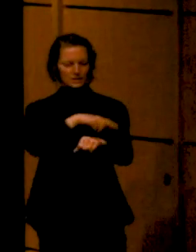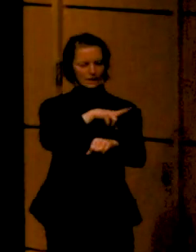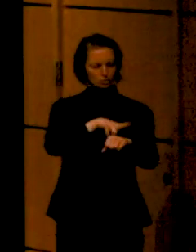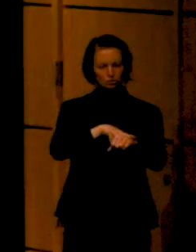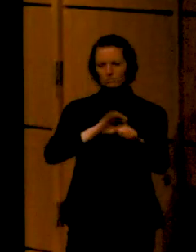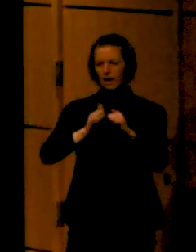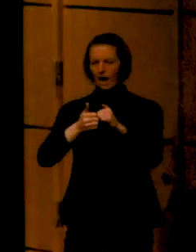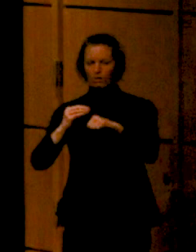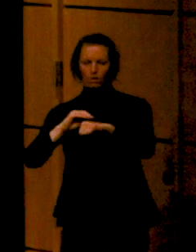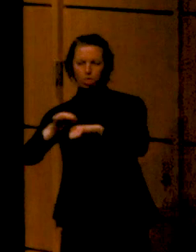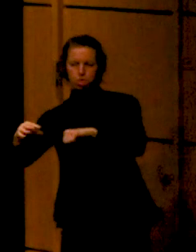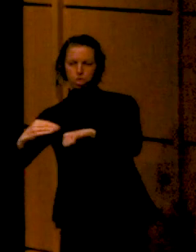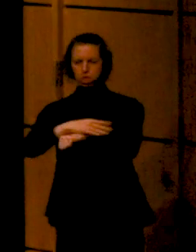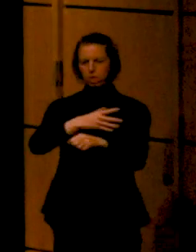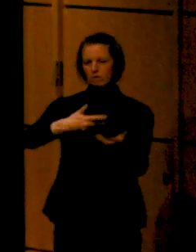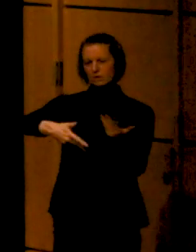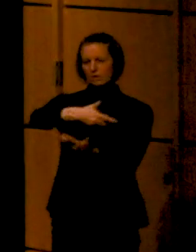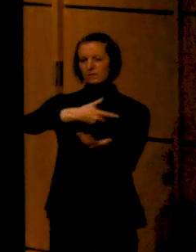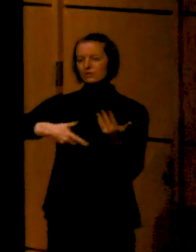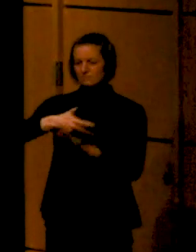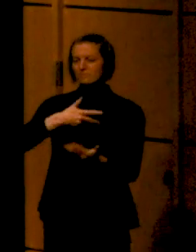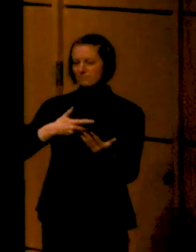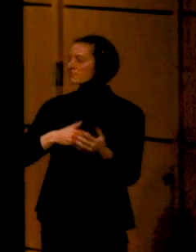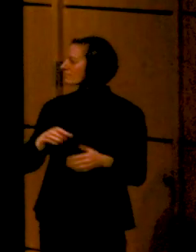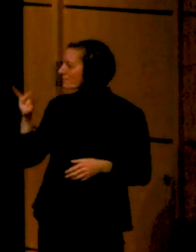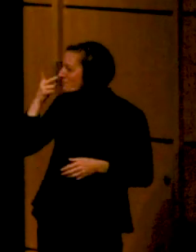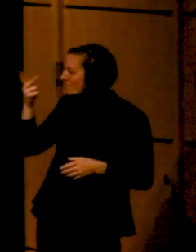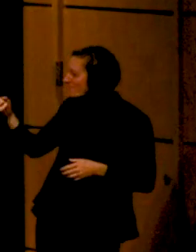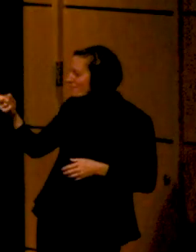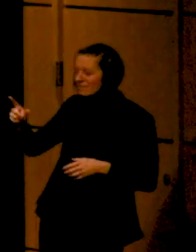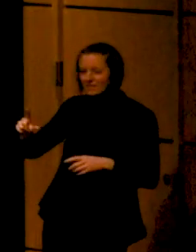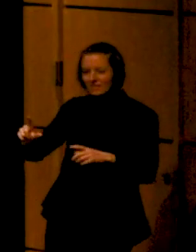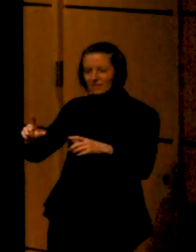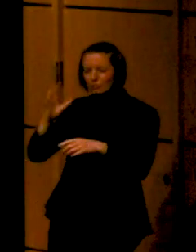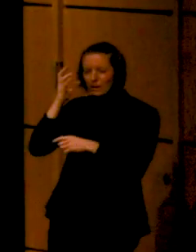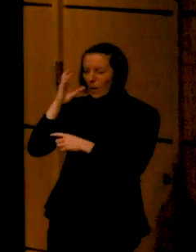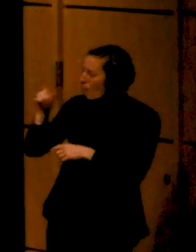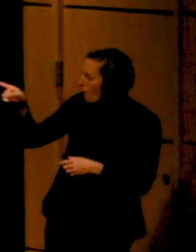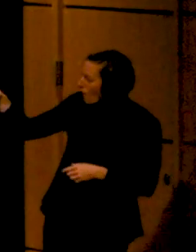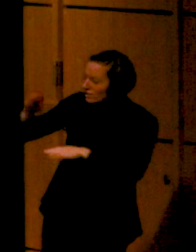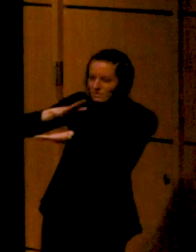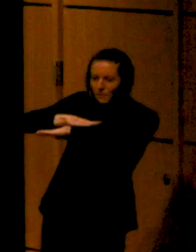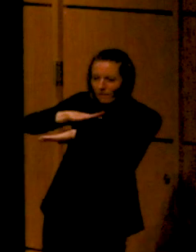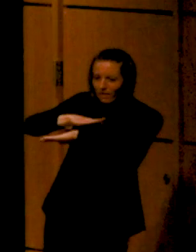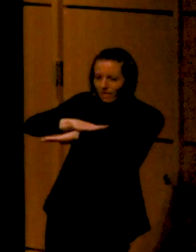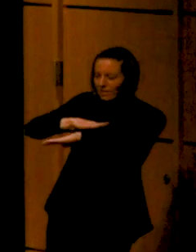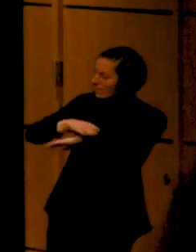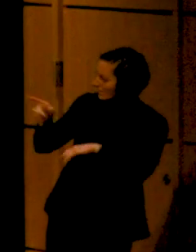And he depicts these devices of observation on the table in the foreground, including